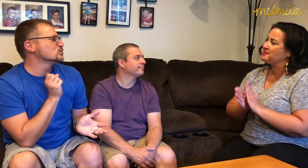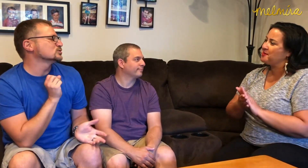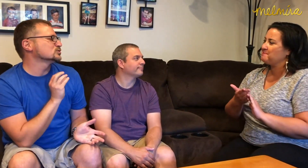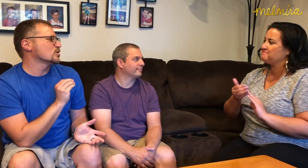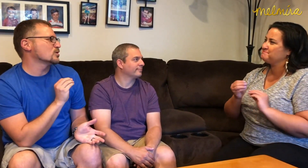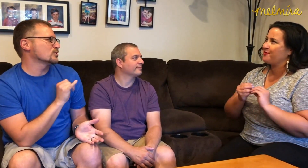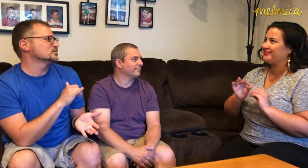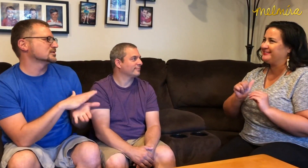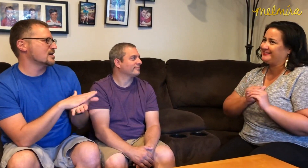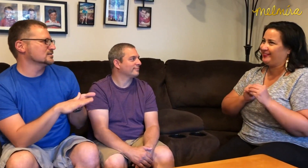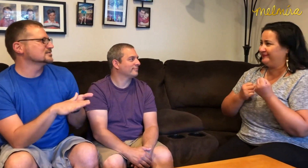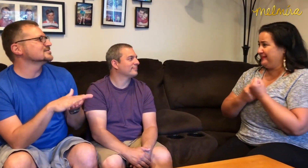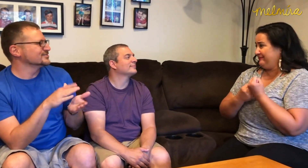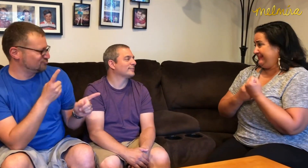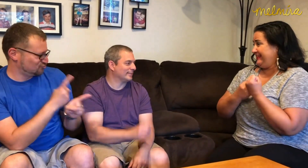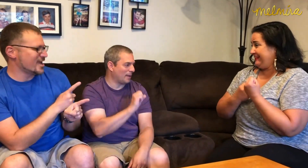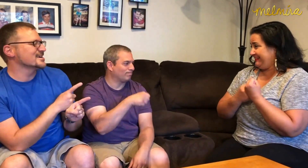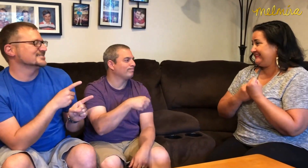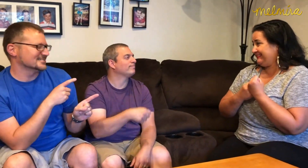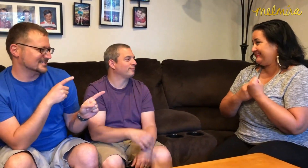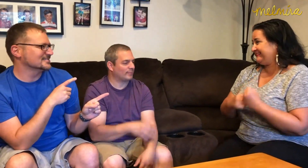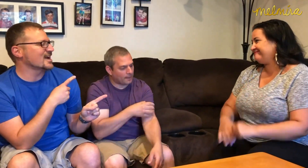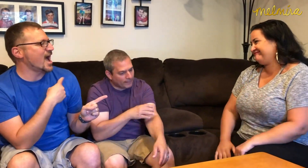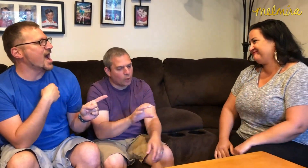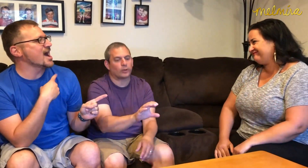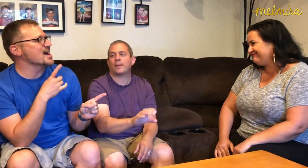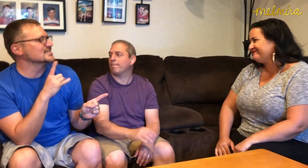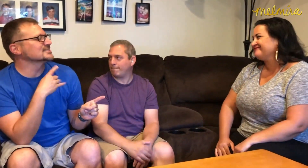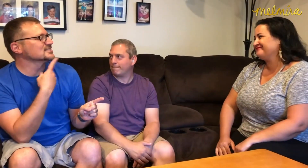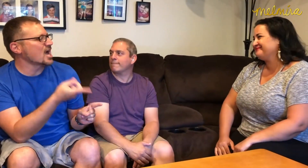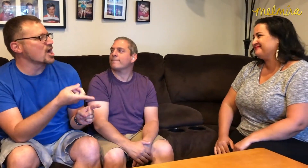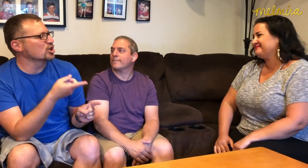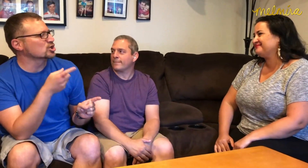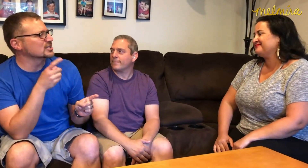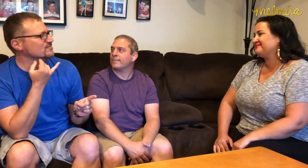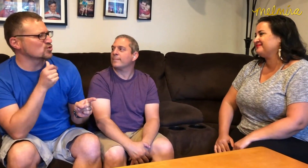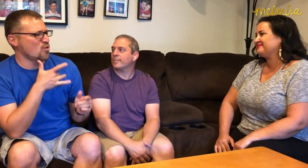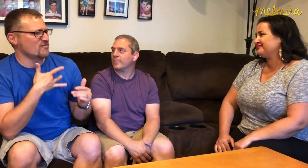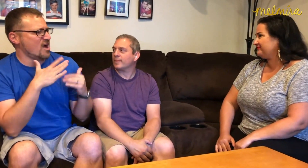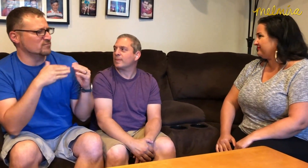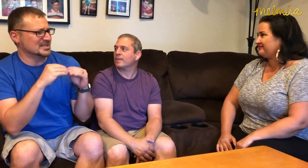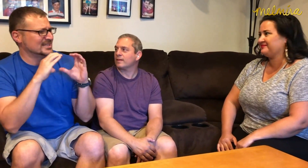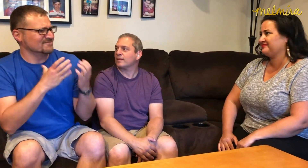Becoming more of self-advocate. Yes. Right. I told her if she didn't feel comfortable discussing that